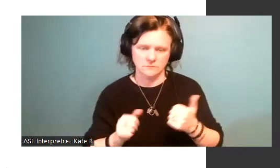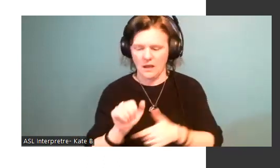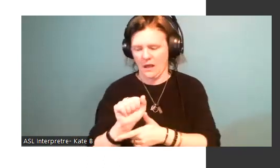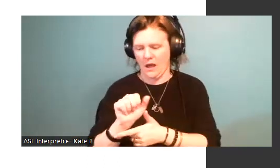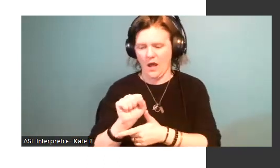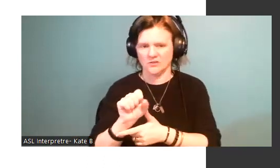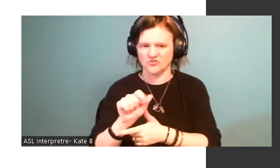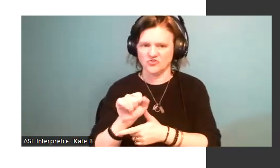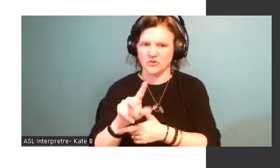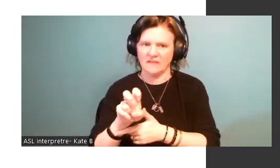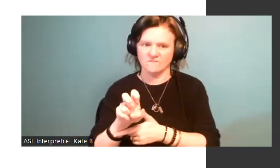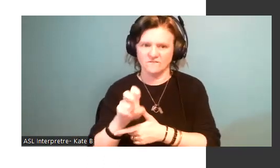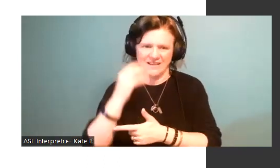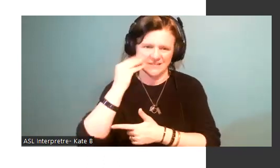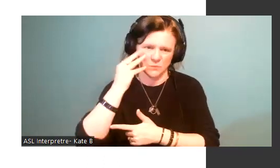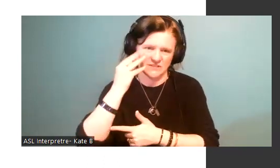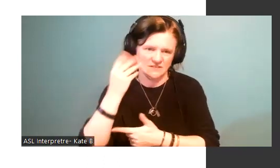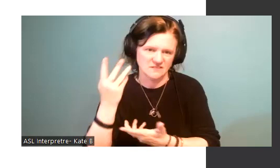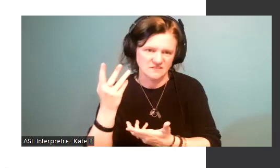scrolled to a piece of content every few seconds